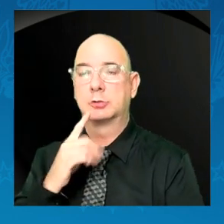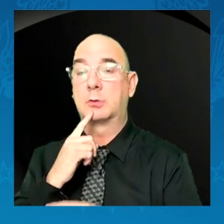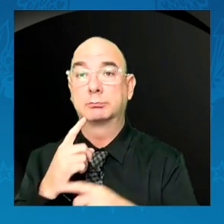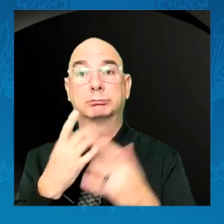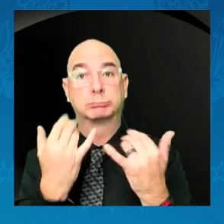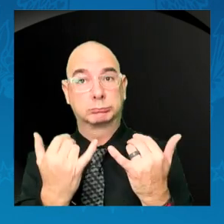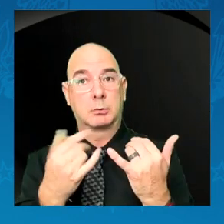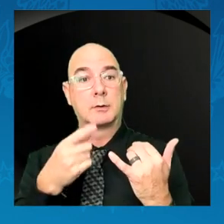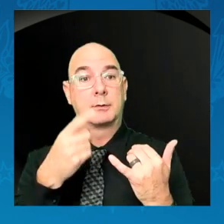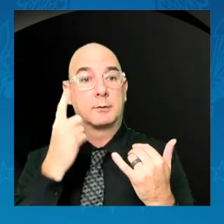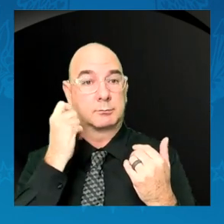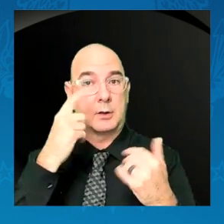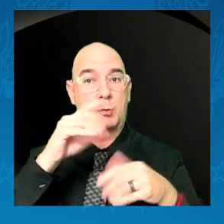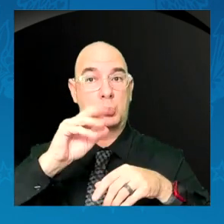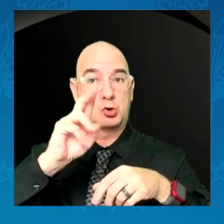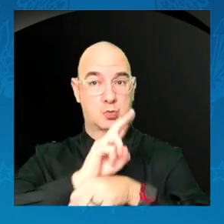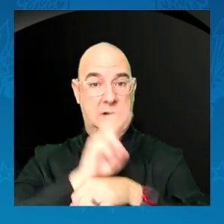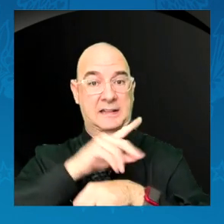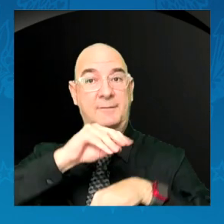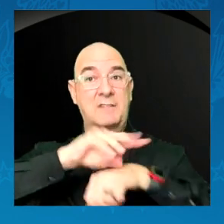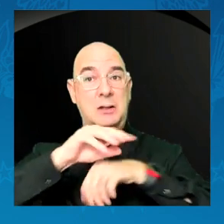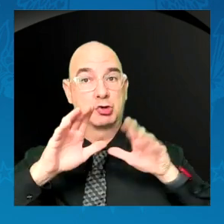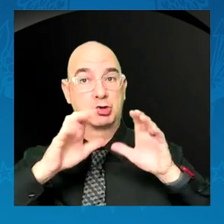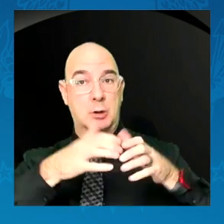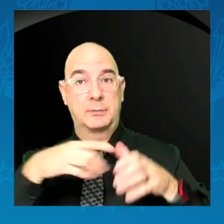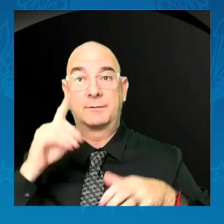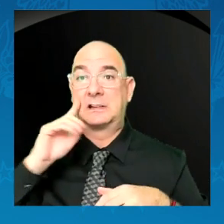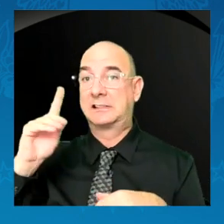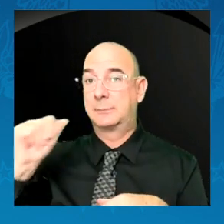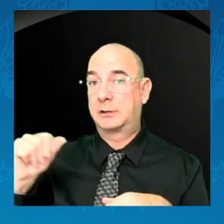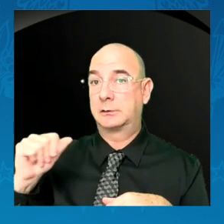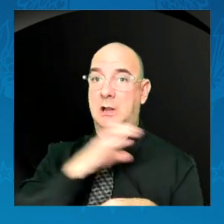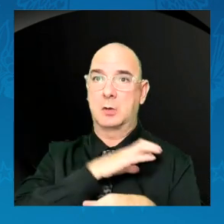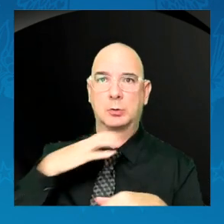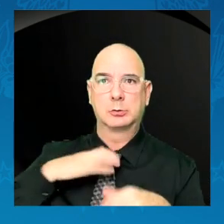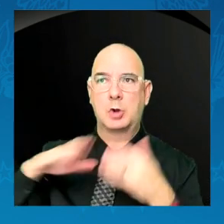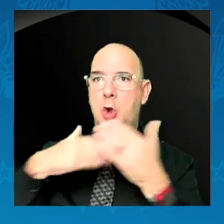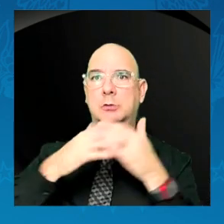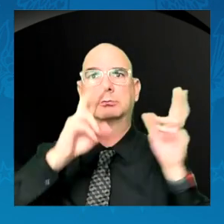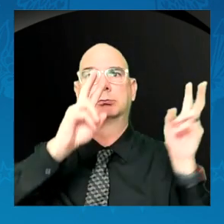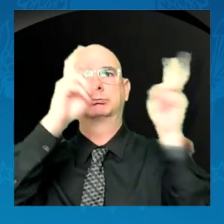on all matters of space and Admiral Ellis. Based on your experience,